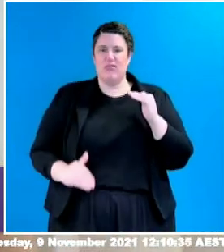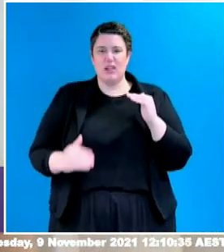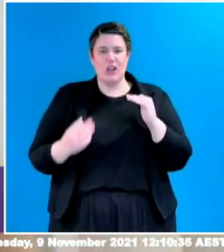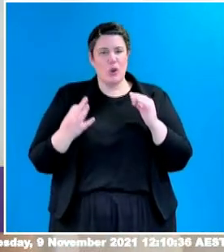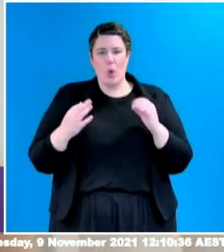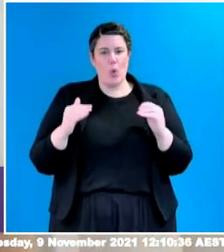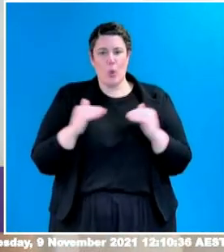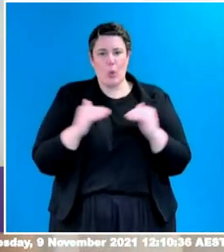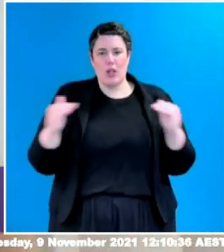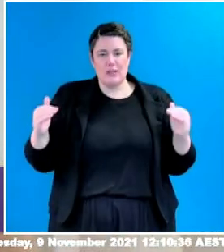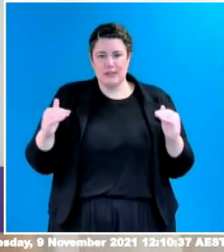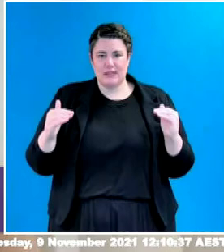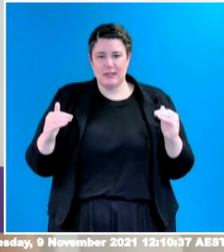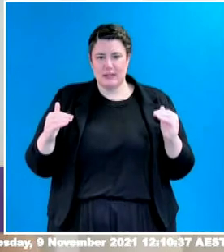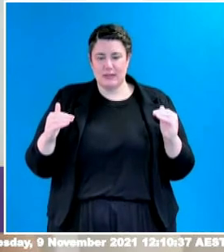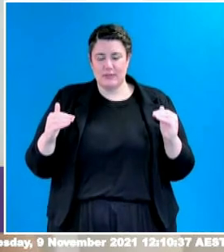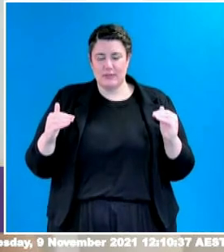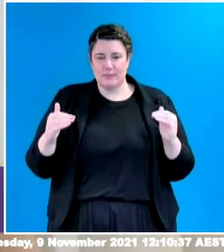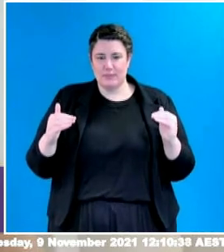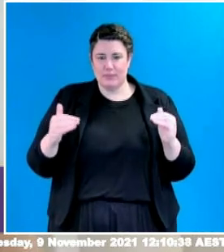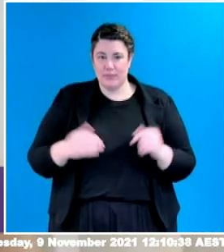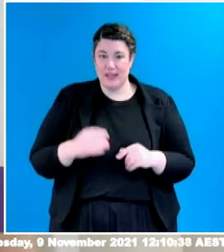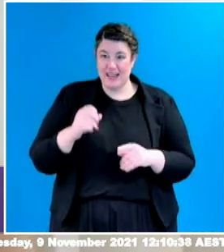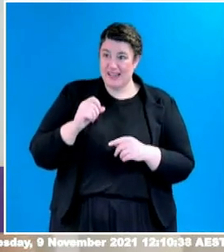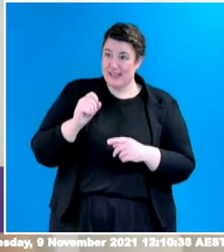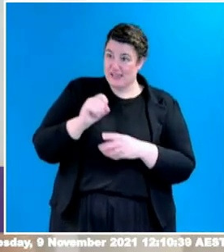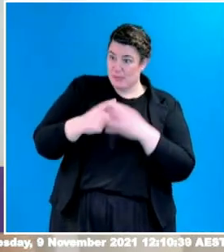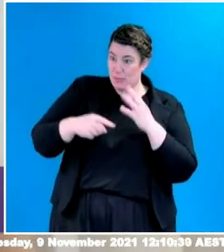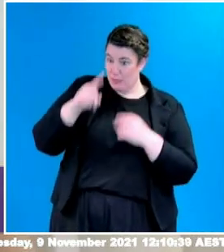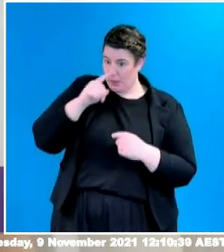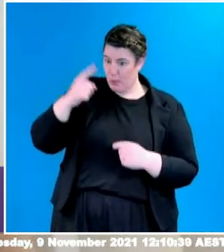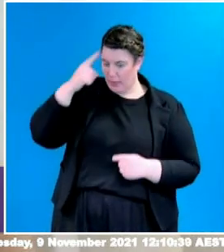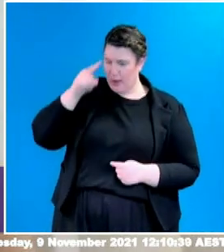Disabled people have simply not been considered as leaders.